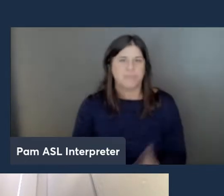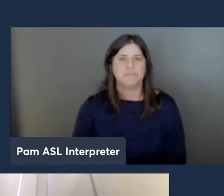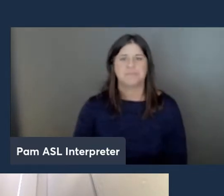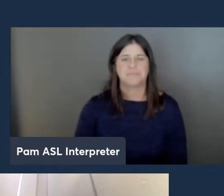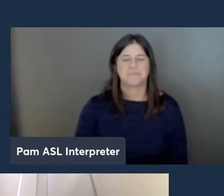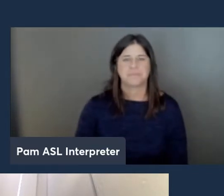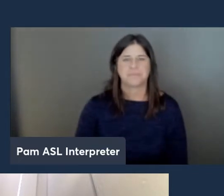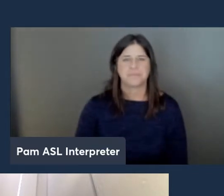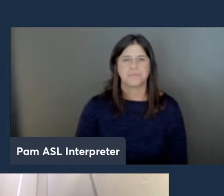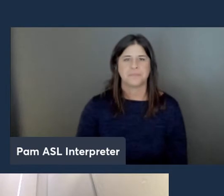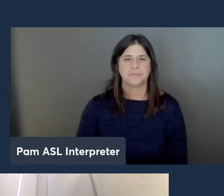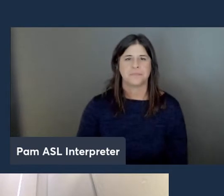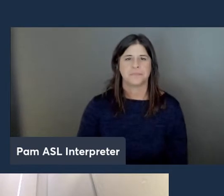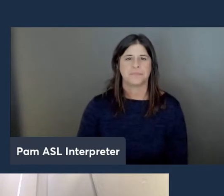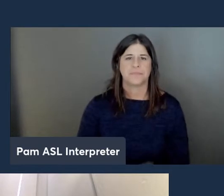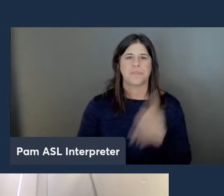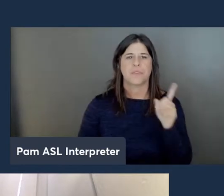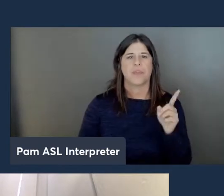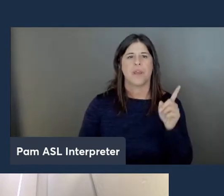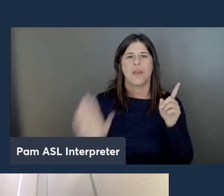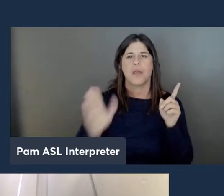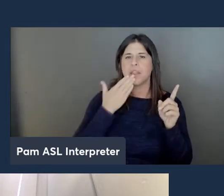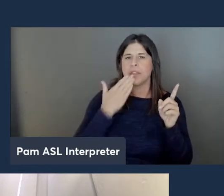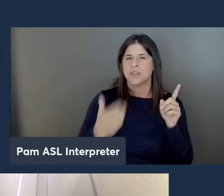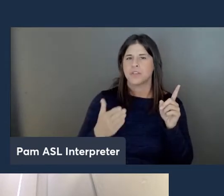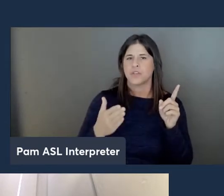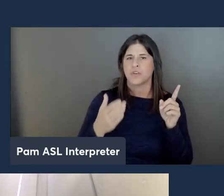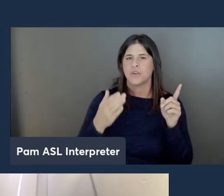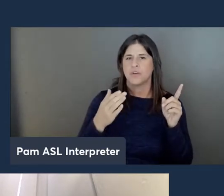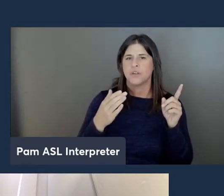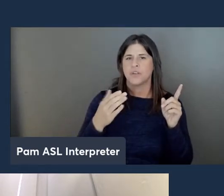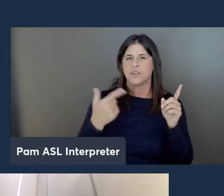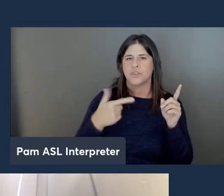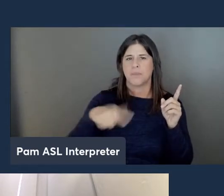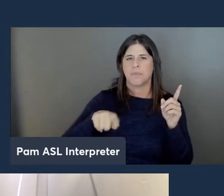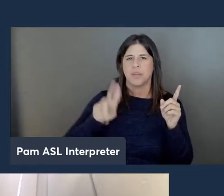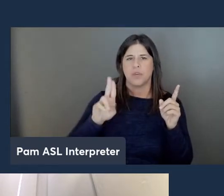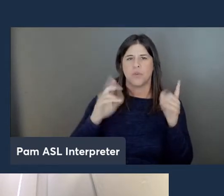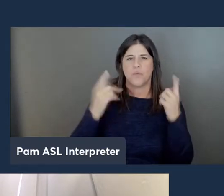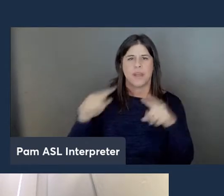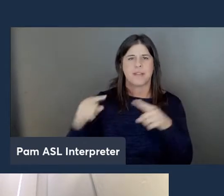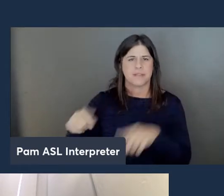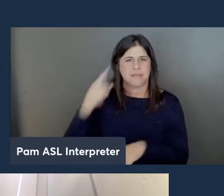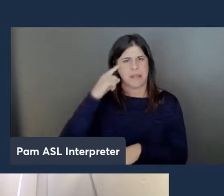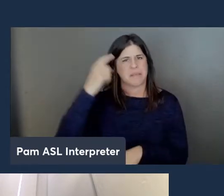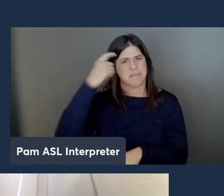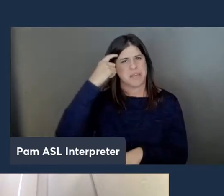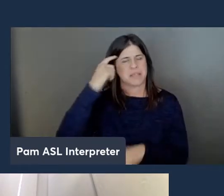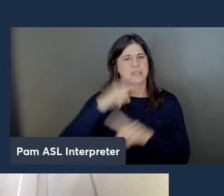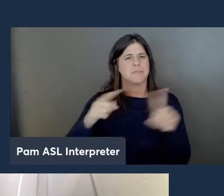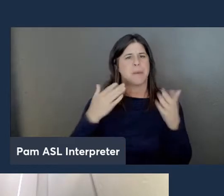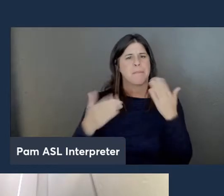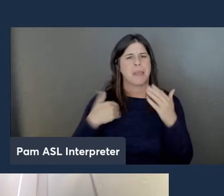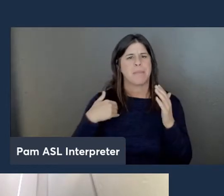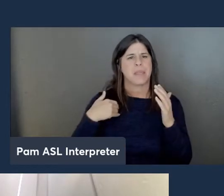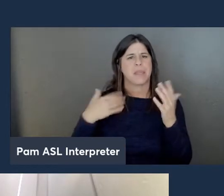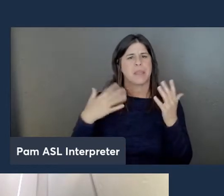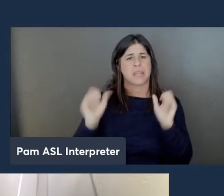So what, this is a great, instance and, I think, it makes perfect sense, but maybe Amr can kinda show us how does this work,